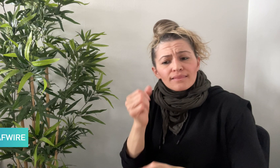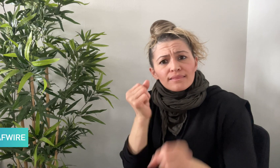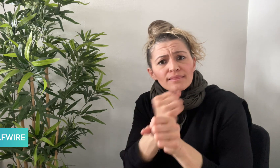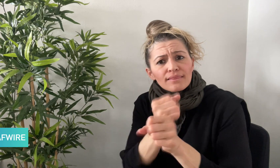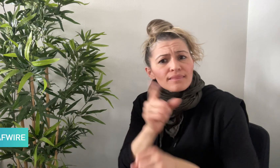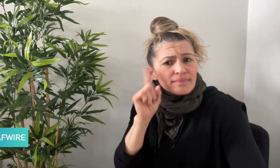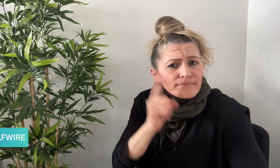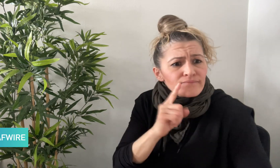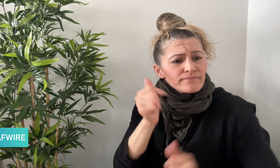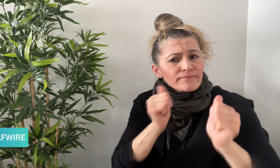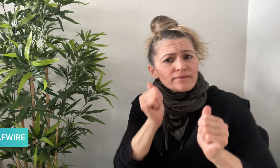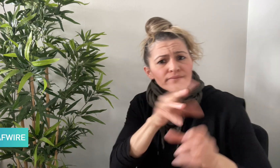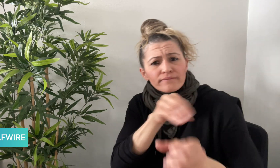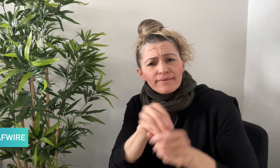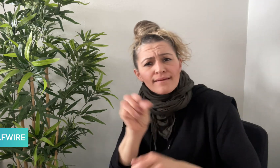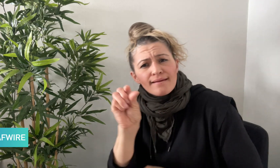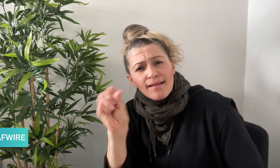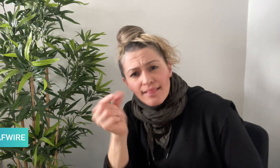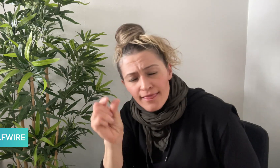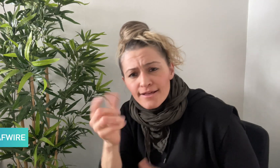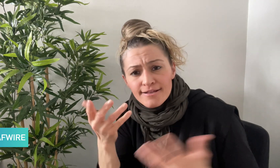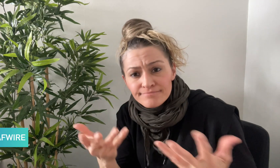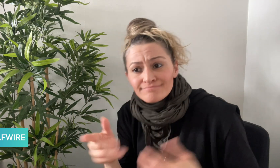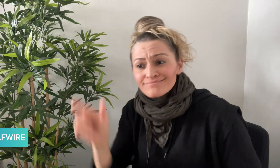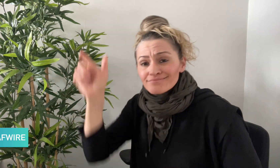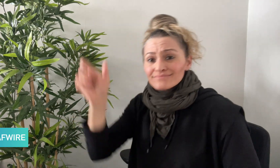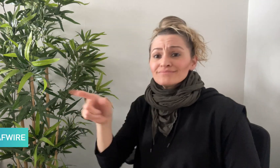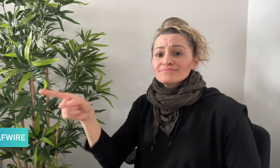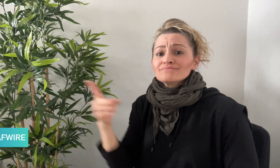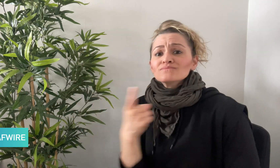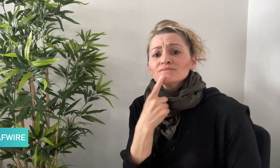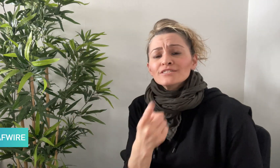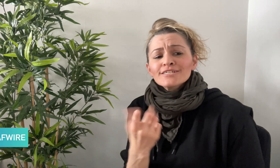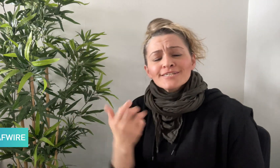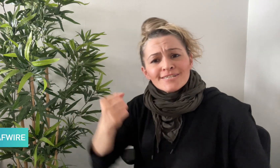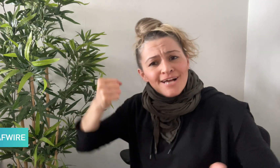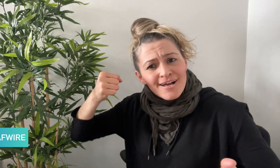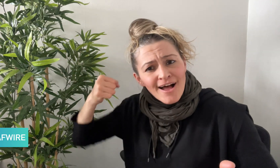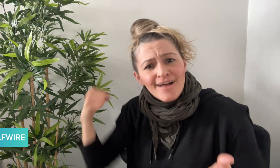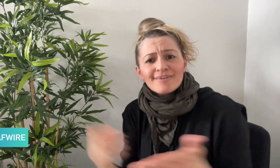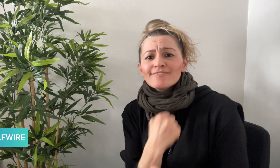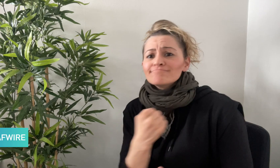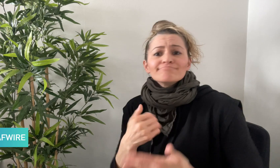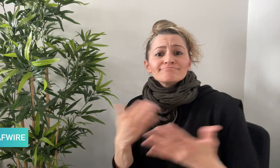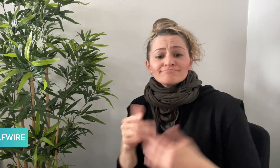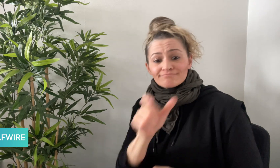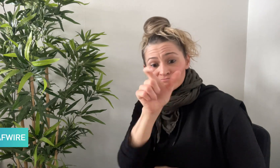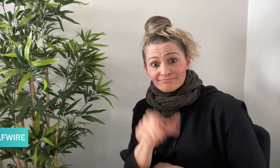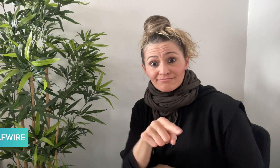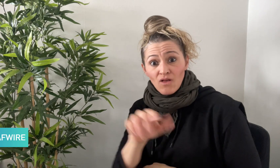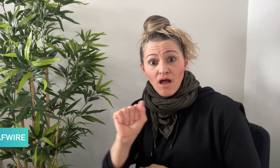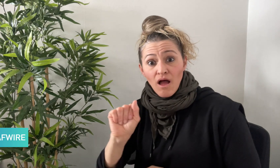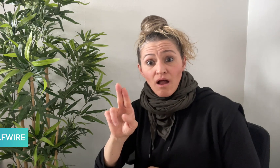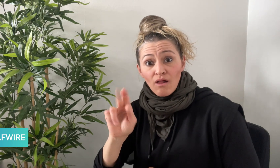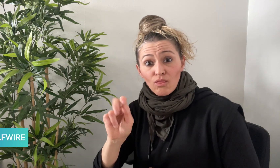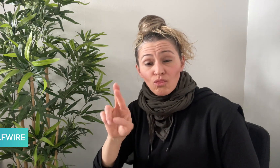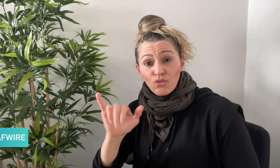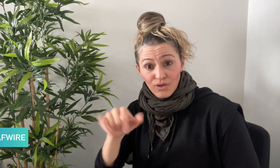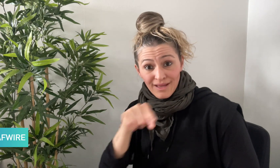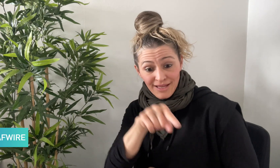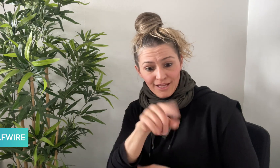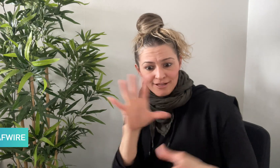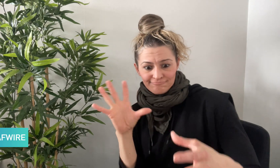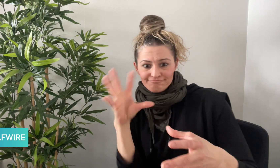He says it is unfortunate that Autry had to appear